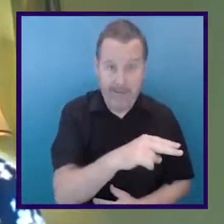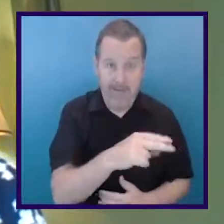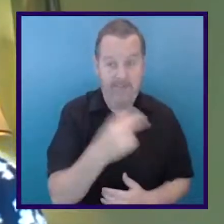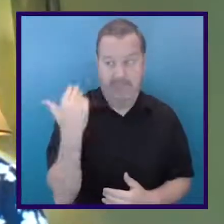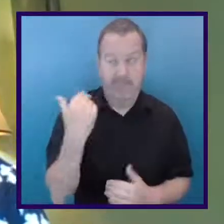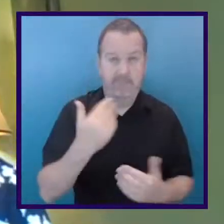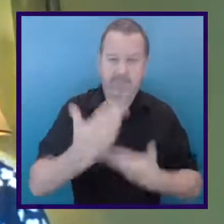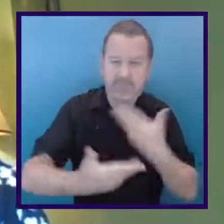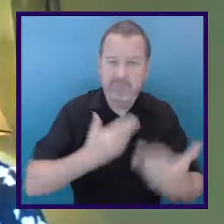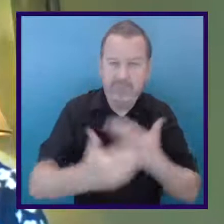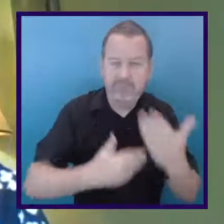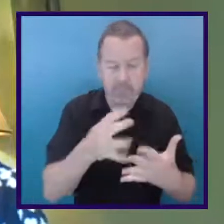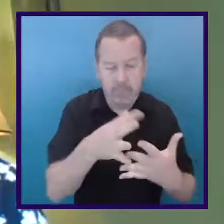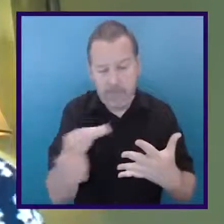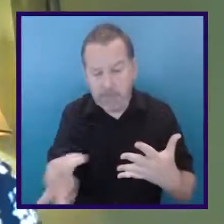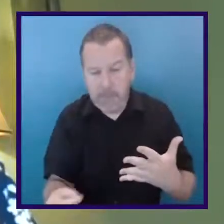to think about, and plenty to talk about this afternoon.